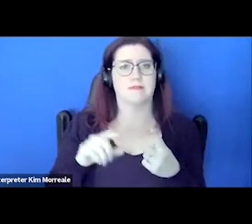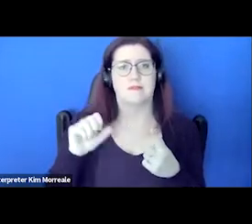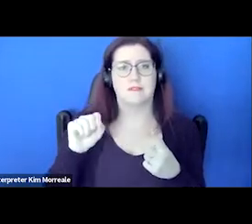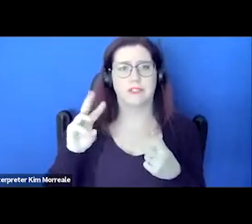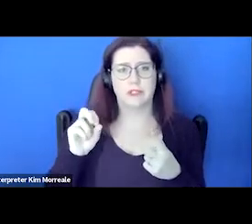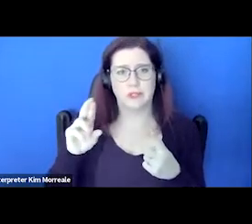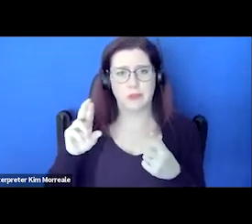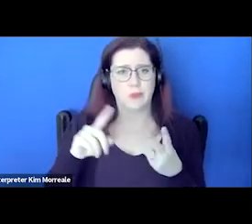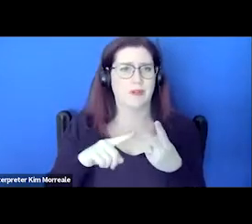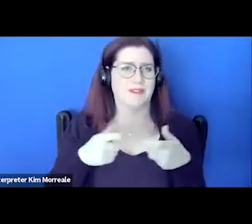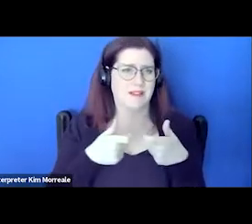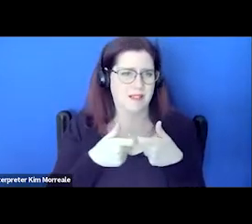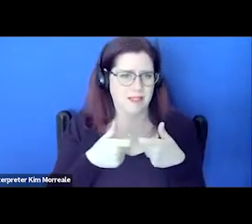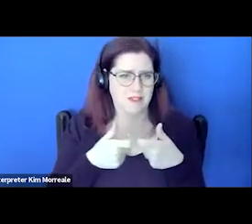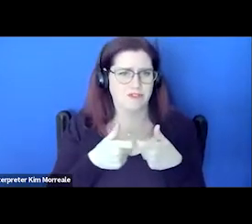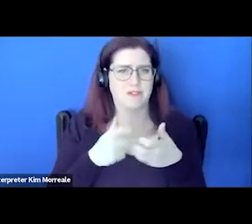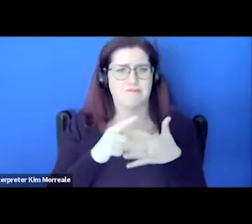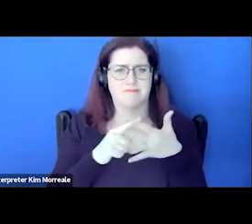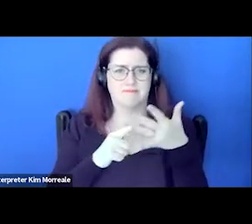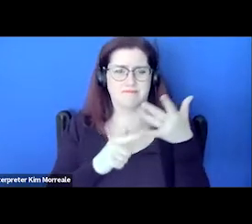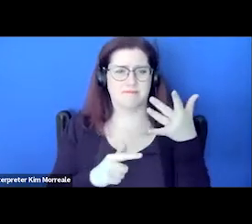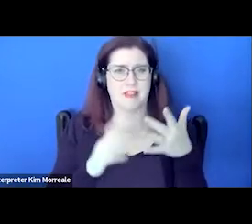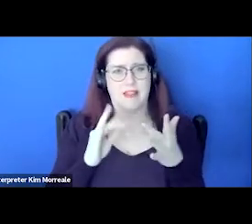phone, and internet access as well.